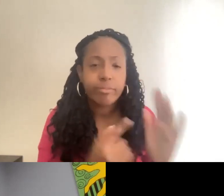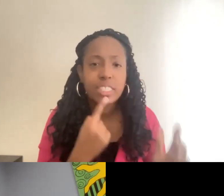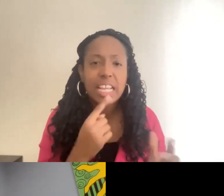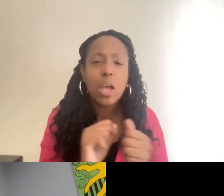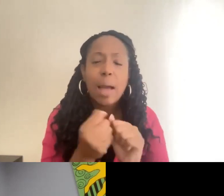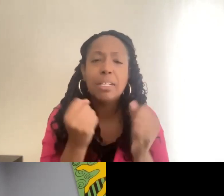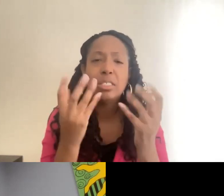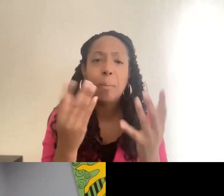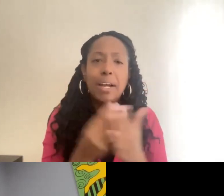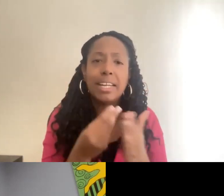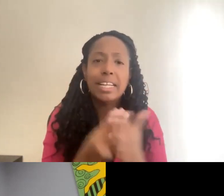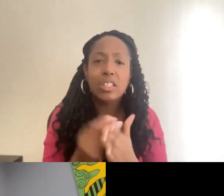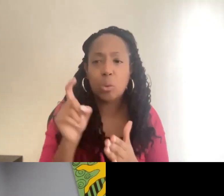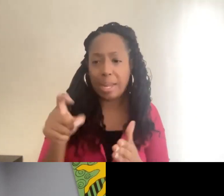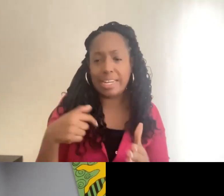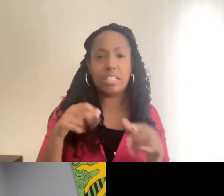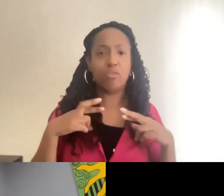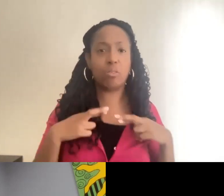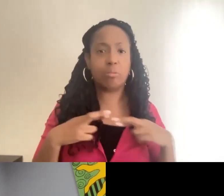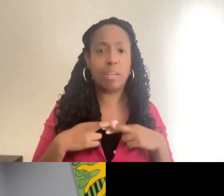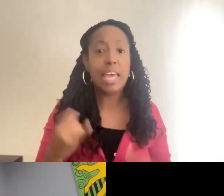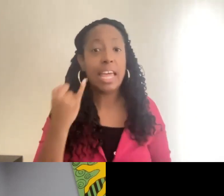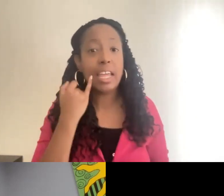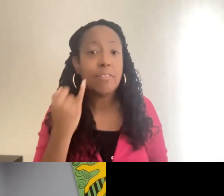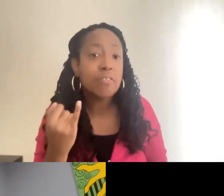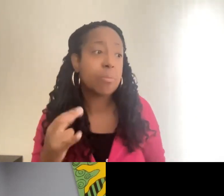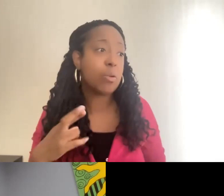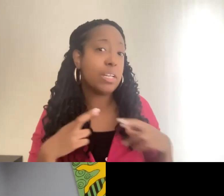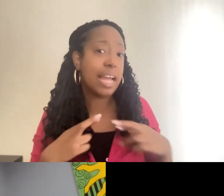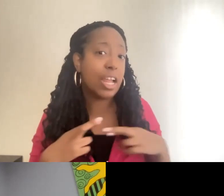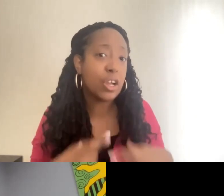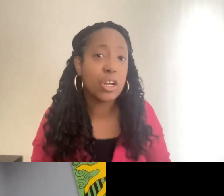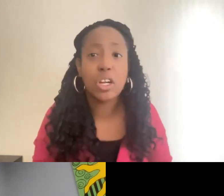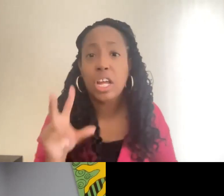retire for I'm going to be retired for 30 years and I need a million dollars or two how much do